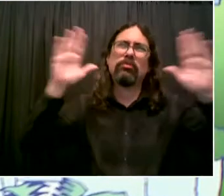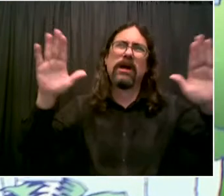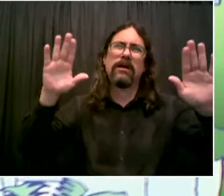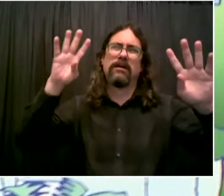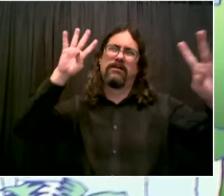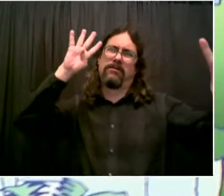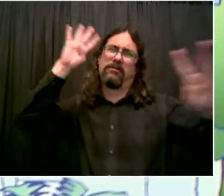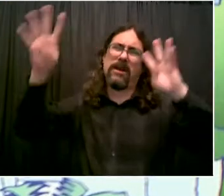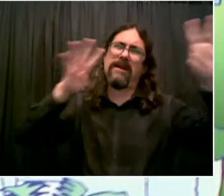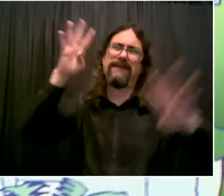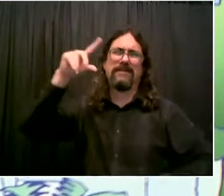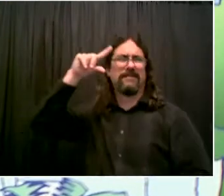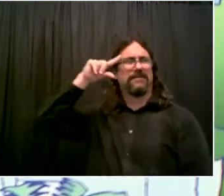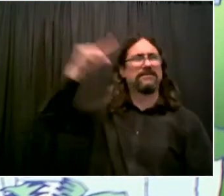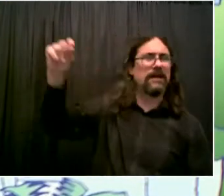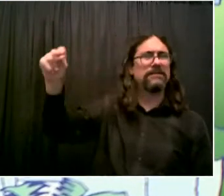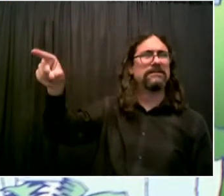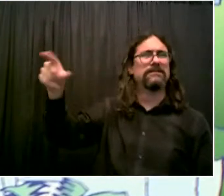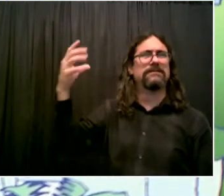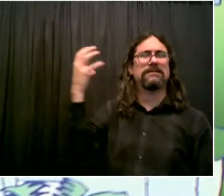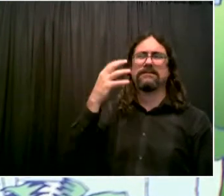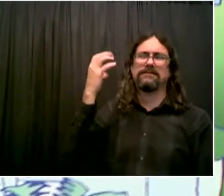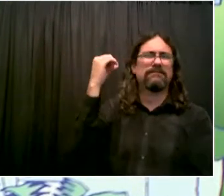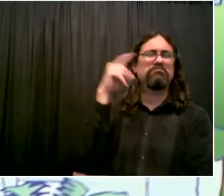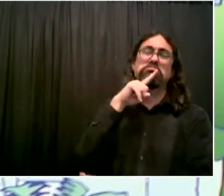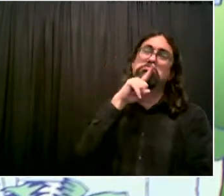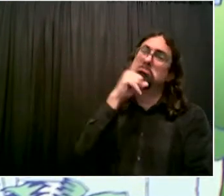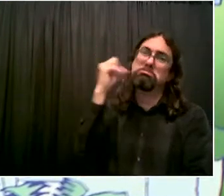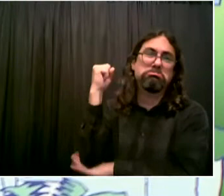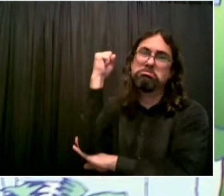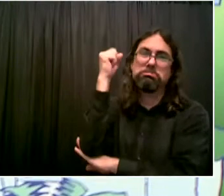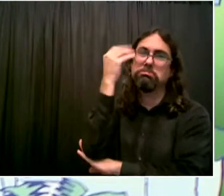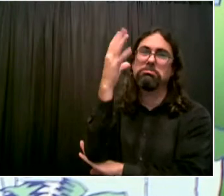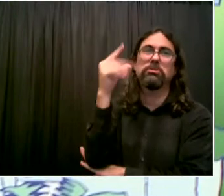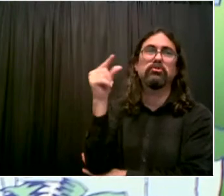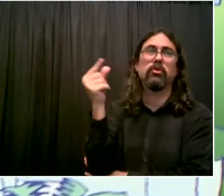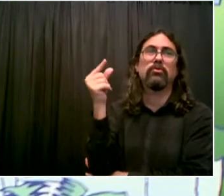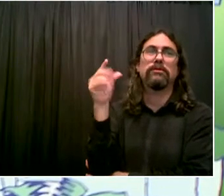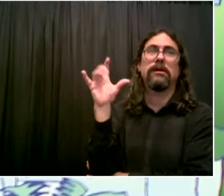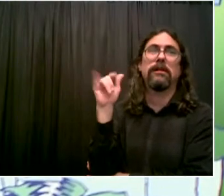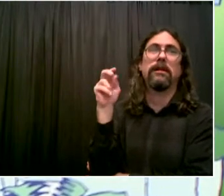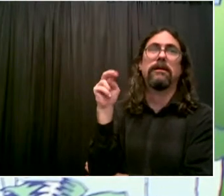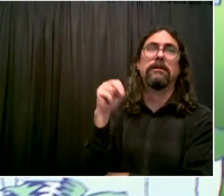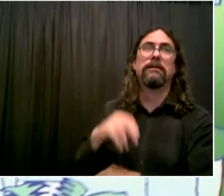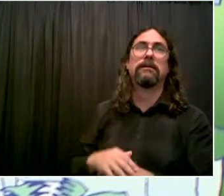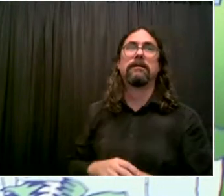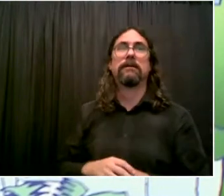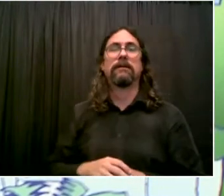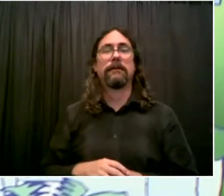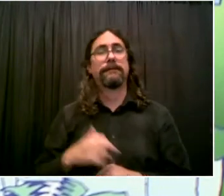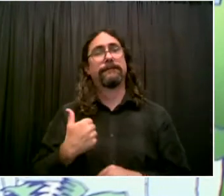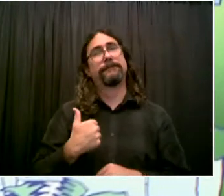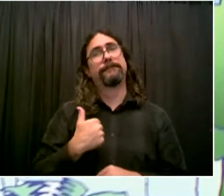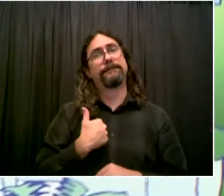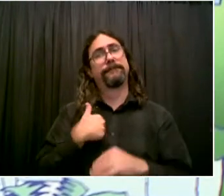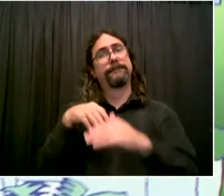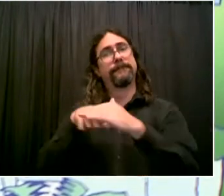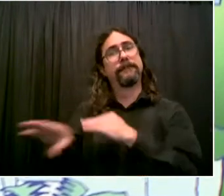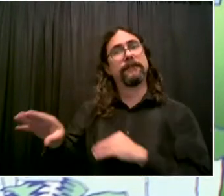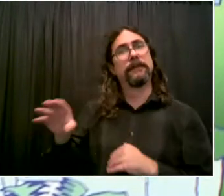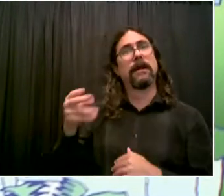IN FACT.